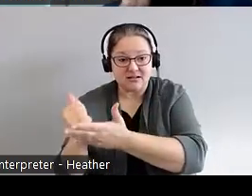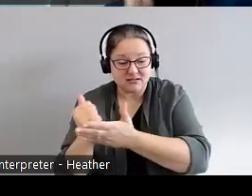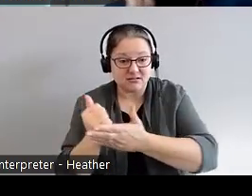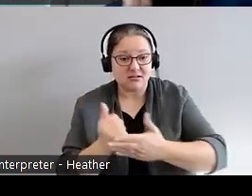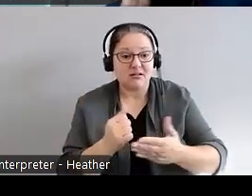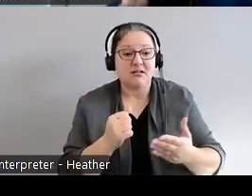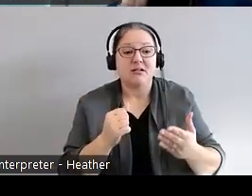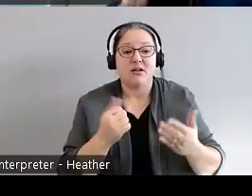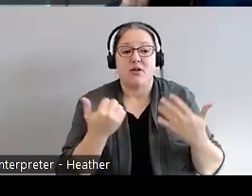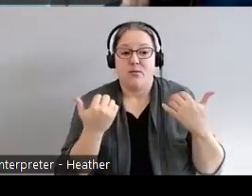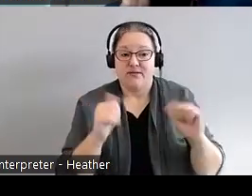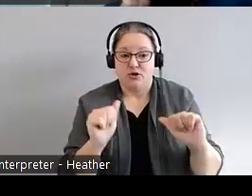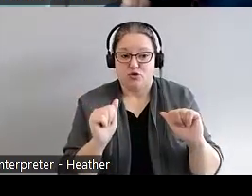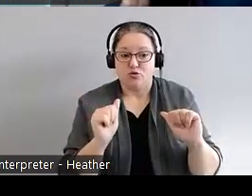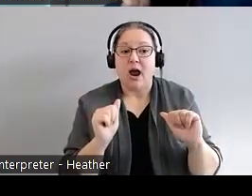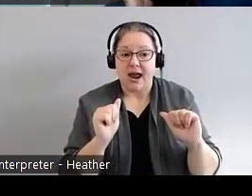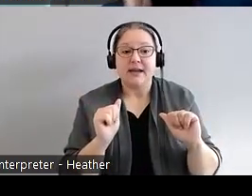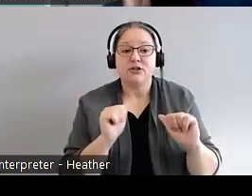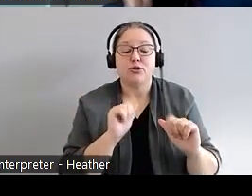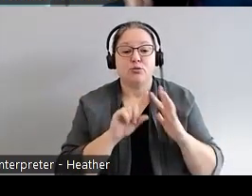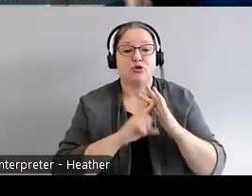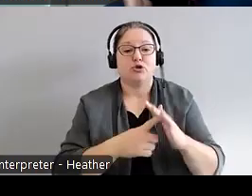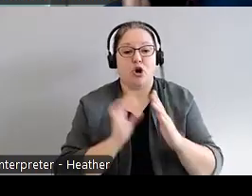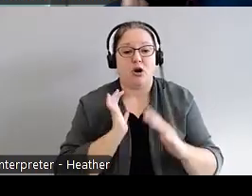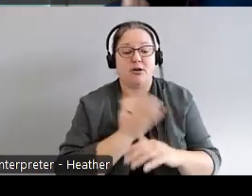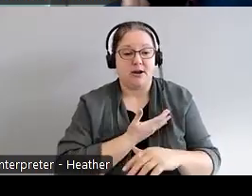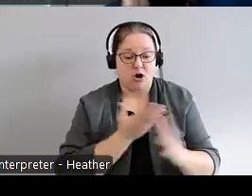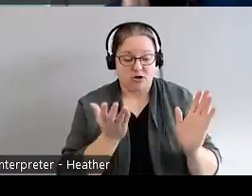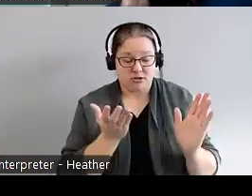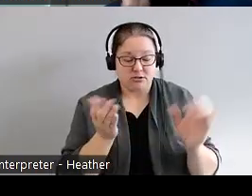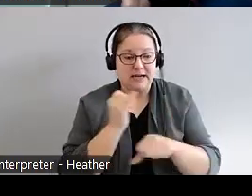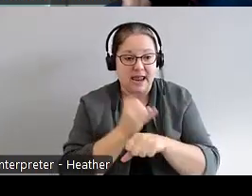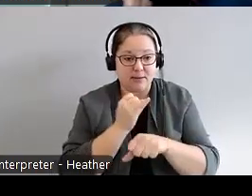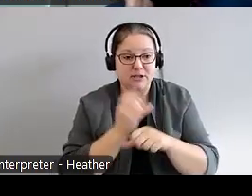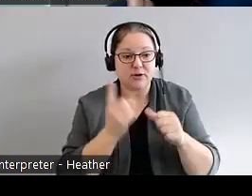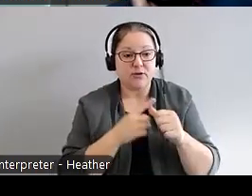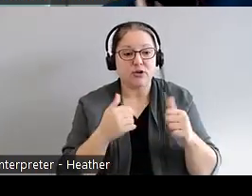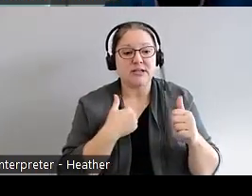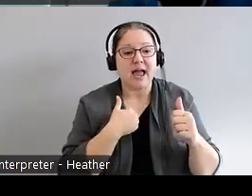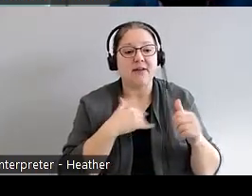uh tried to implement on our campus. Um the first is creating a violence reduction subcommittee